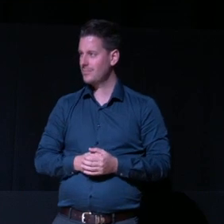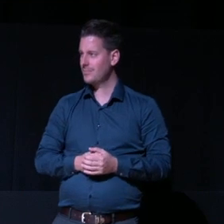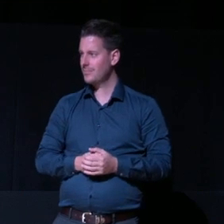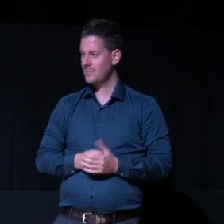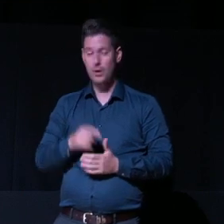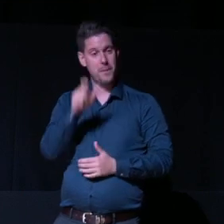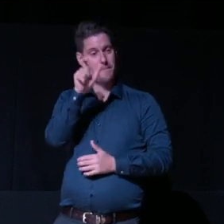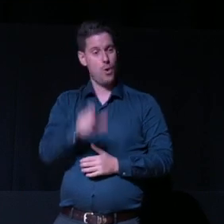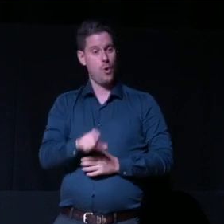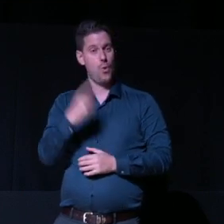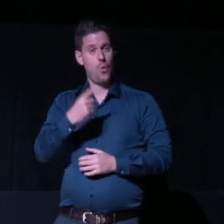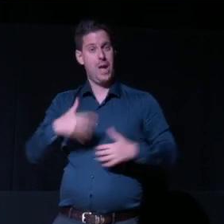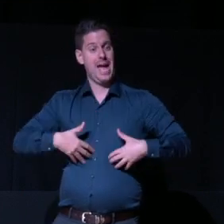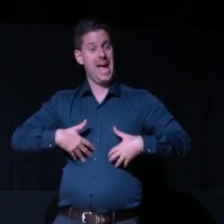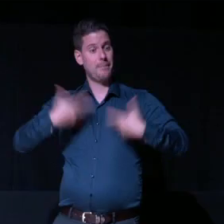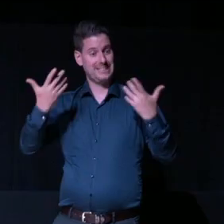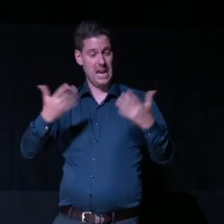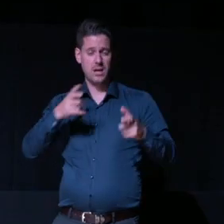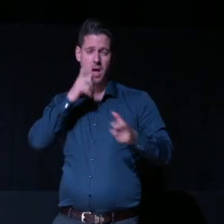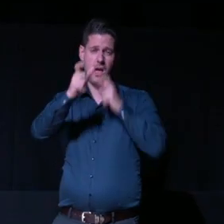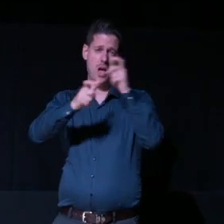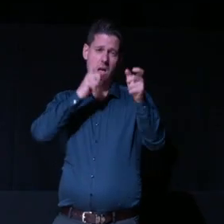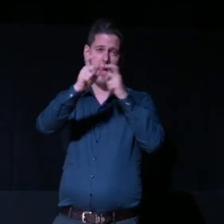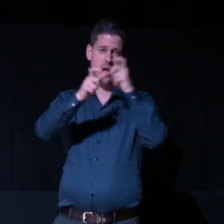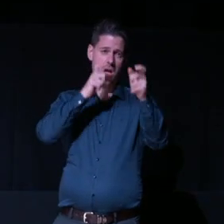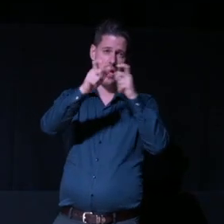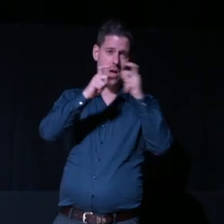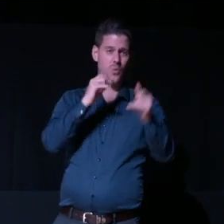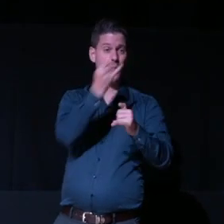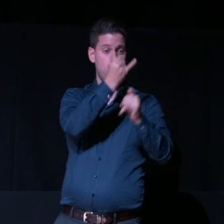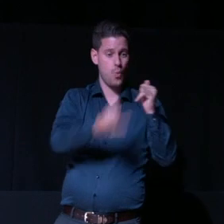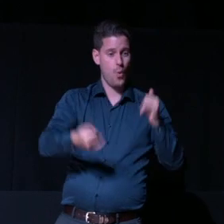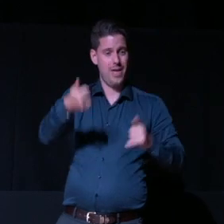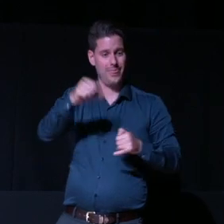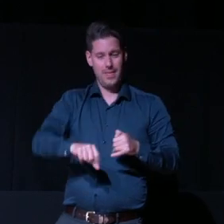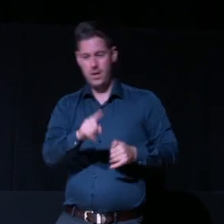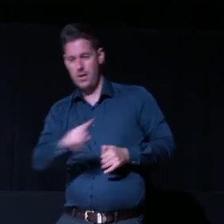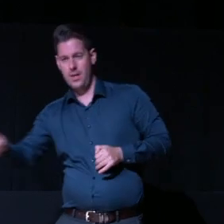going to speak so much louder than the 100 people who say, I loved your show loudly and bring all their friends.